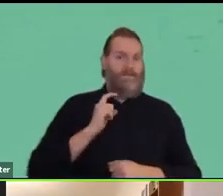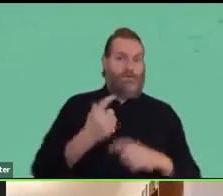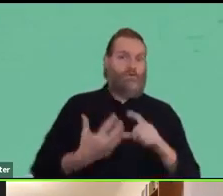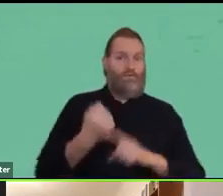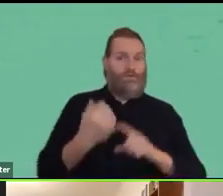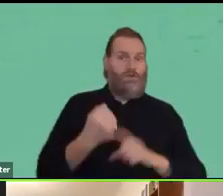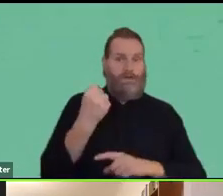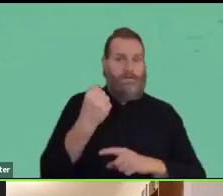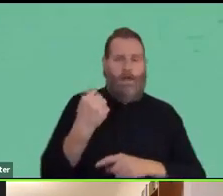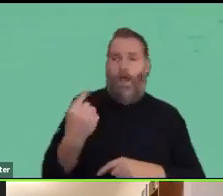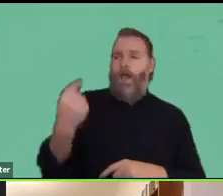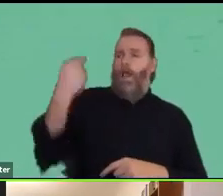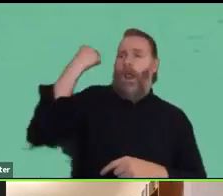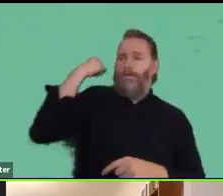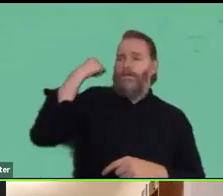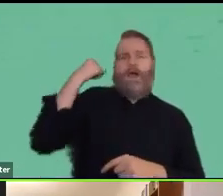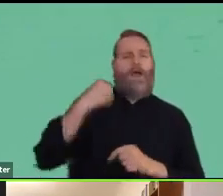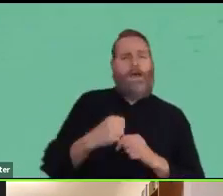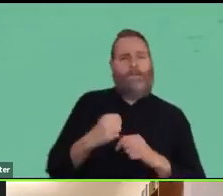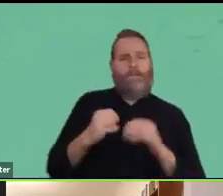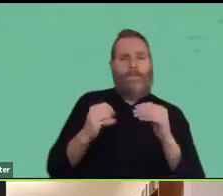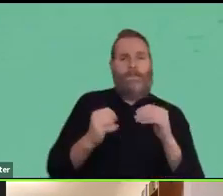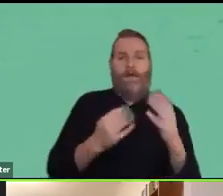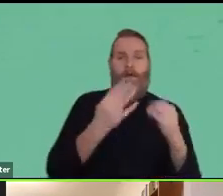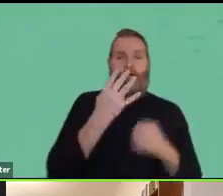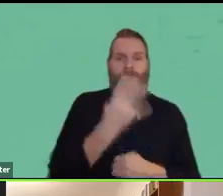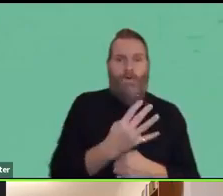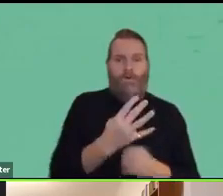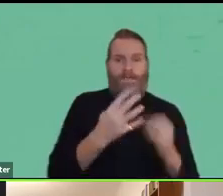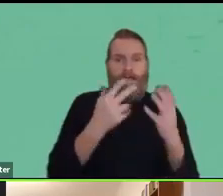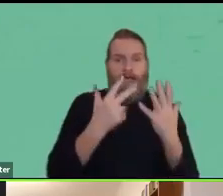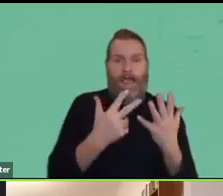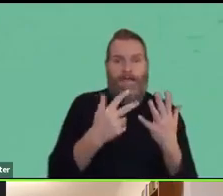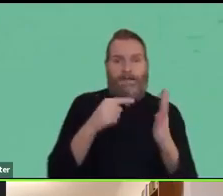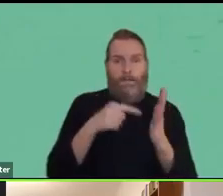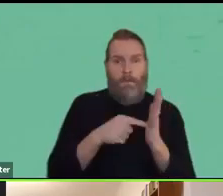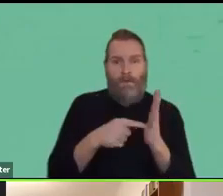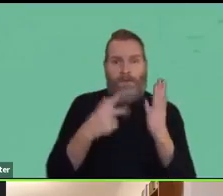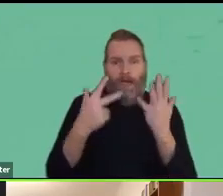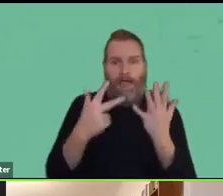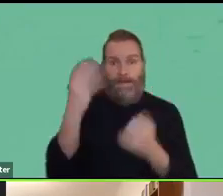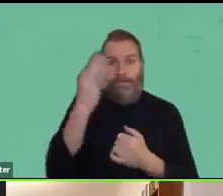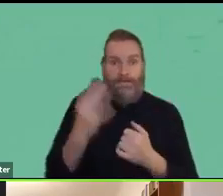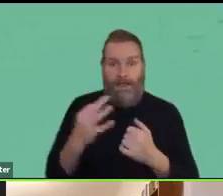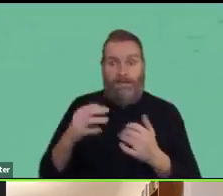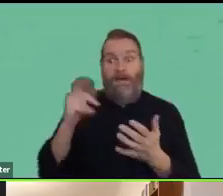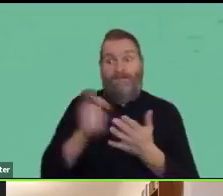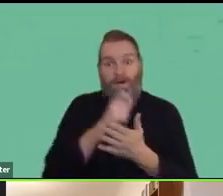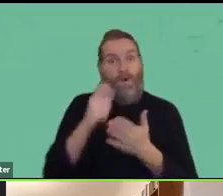short last time and of course the injustice done to us now is is arguably even worse than before